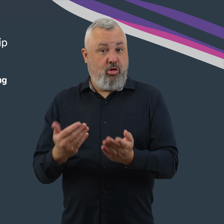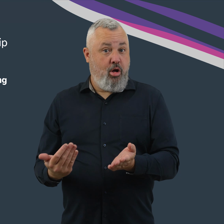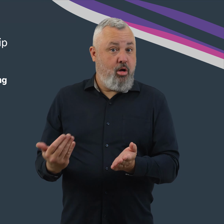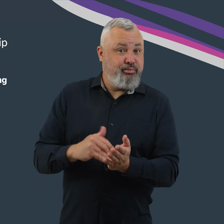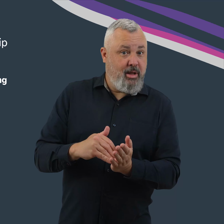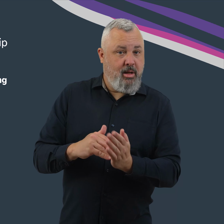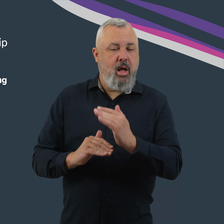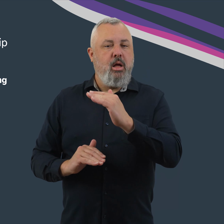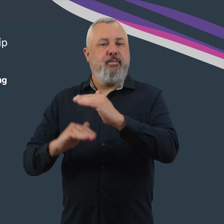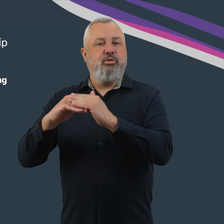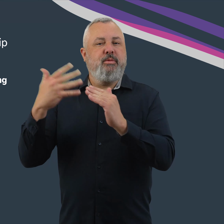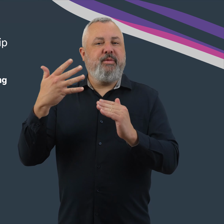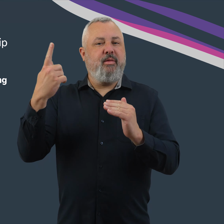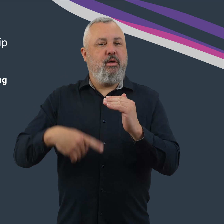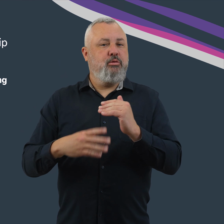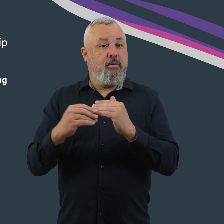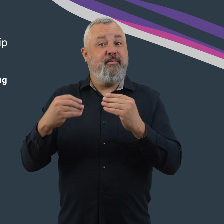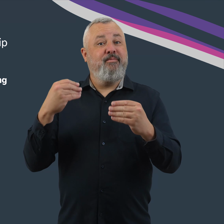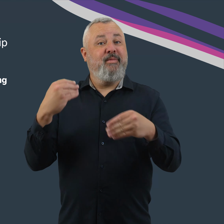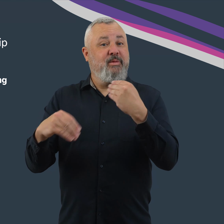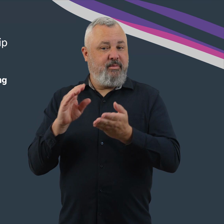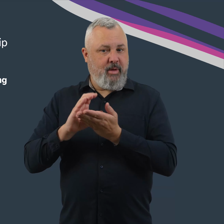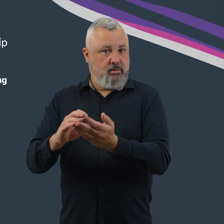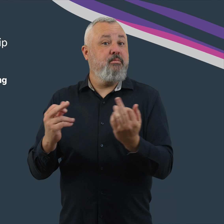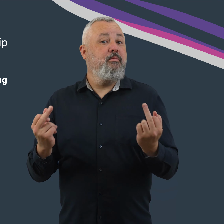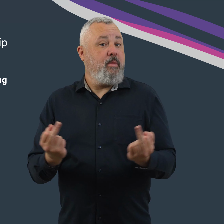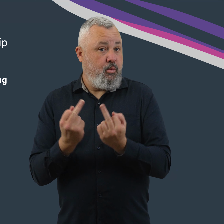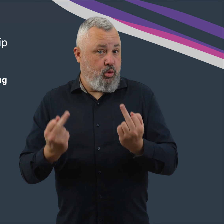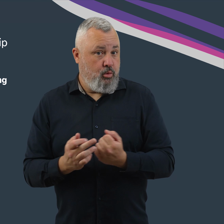Additionally, up to $15,000 in flexible funding is available for the participants for